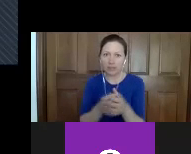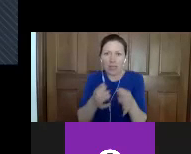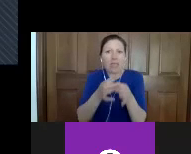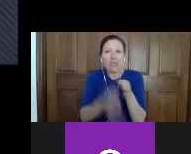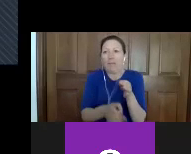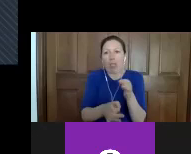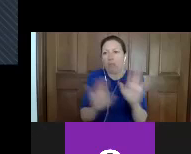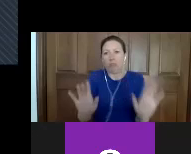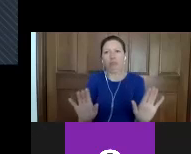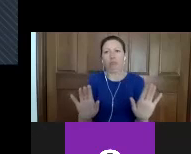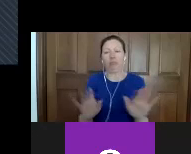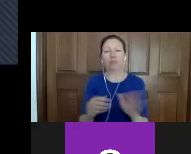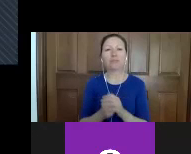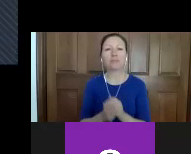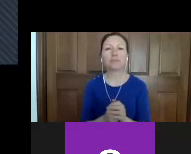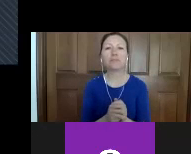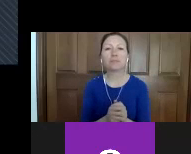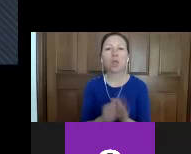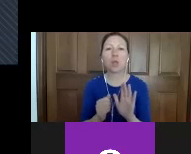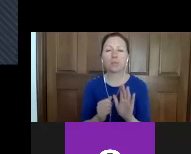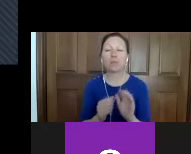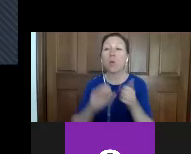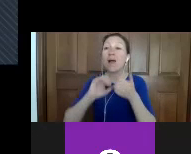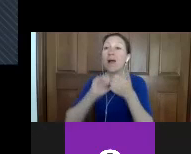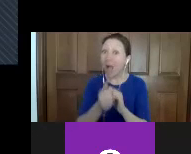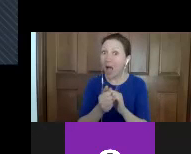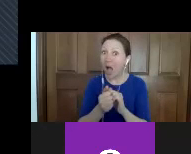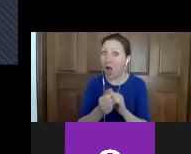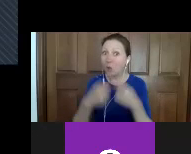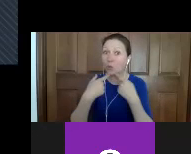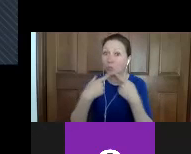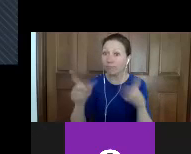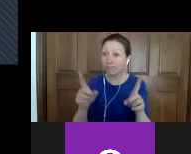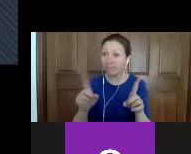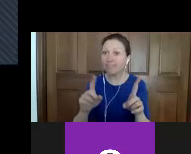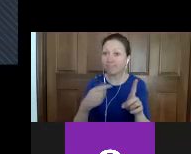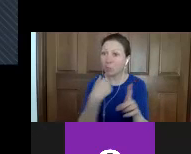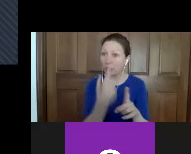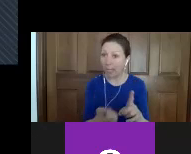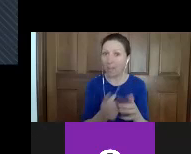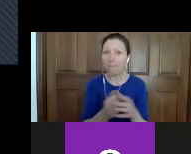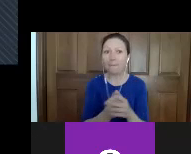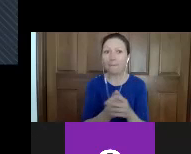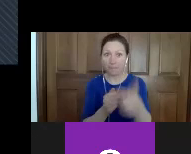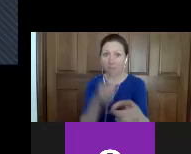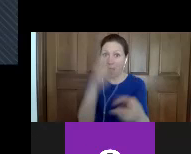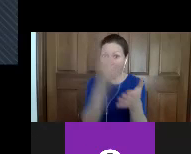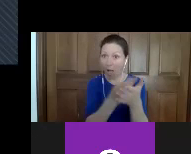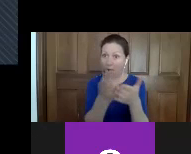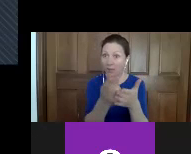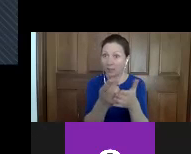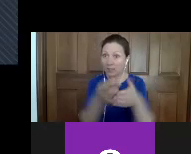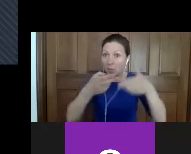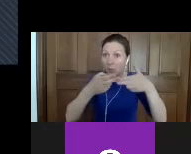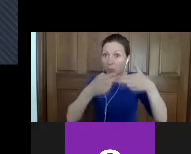So how do you disclose? Be brief, honest and job relevant. There are three broad categories